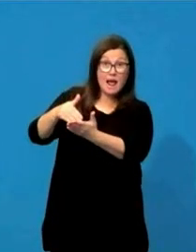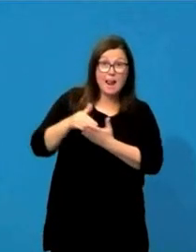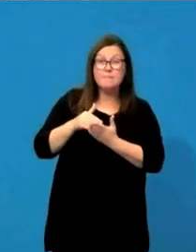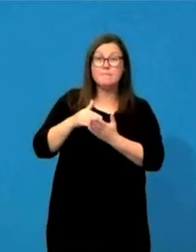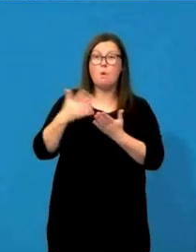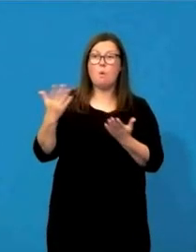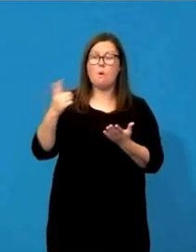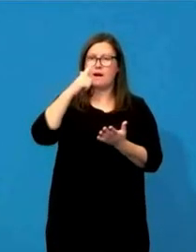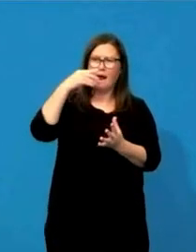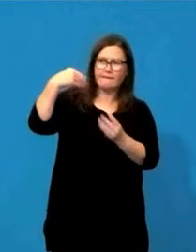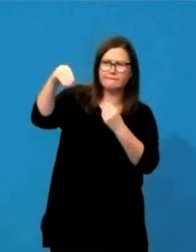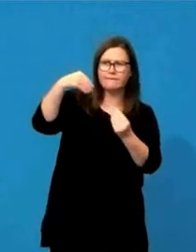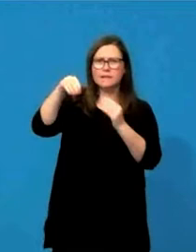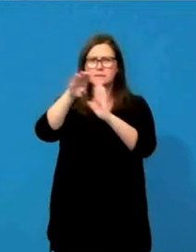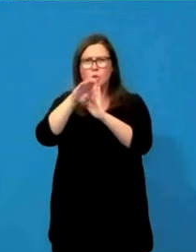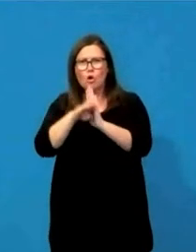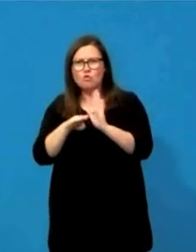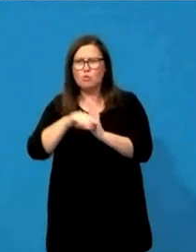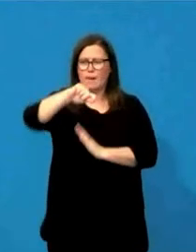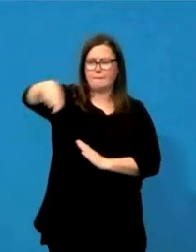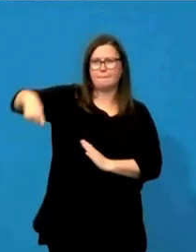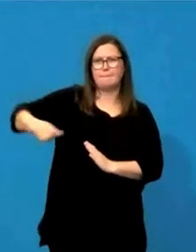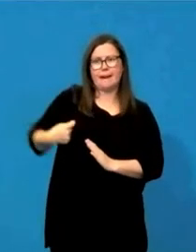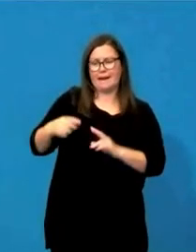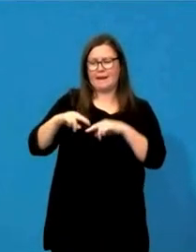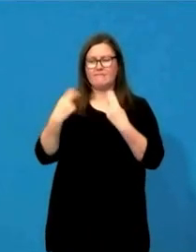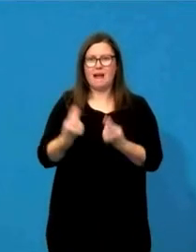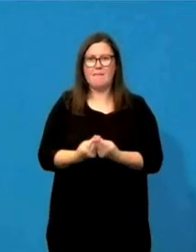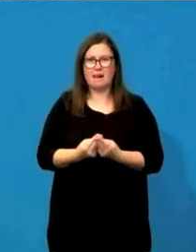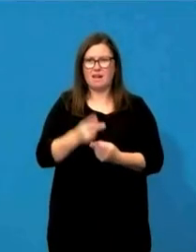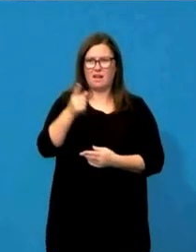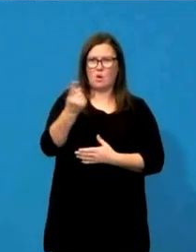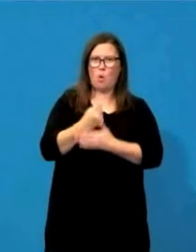do and yet they can pay strangers to come - come out and do the same work and get paid.